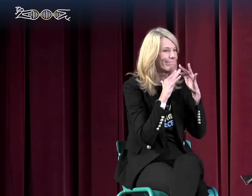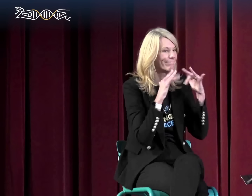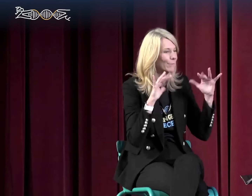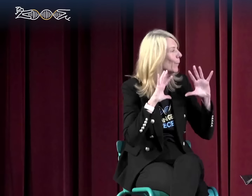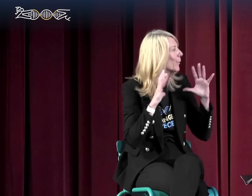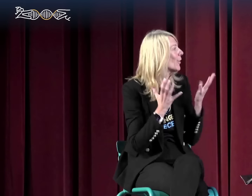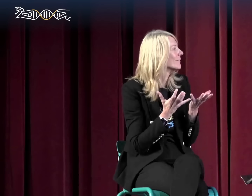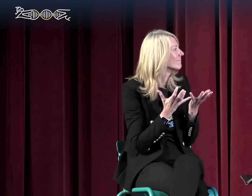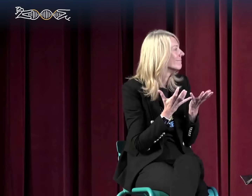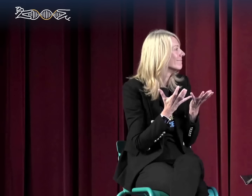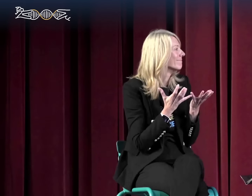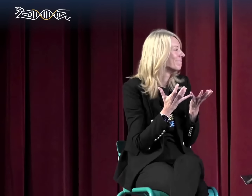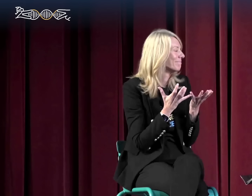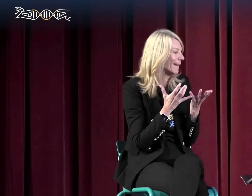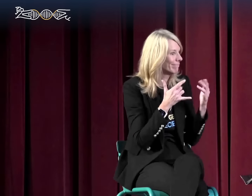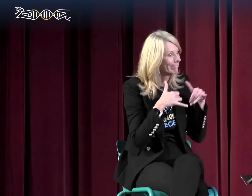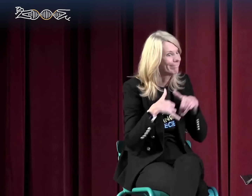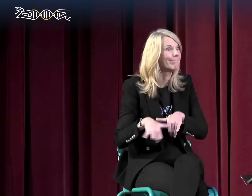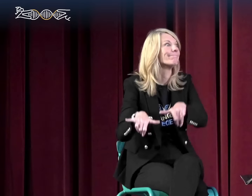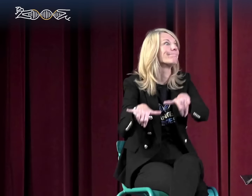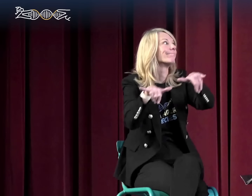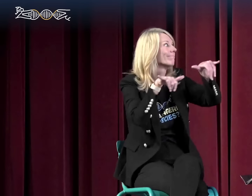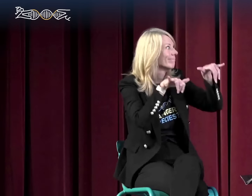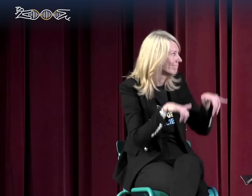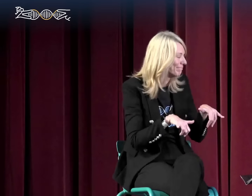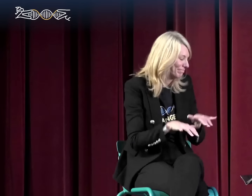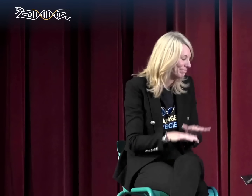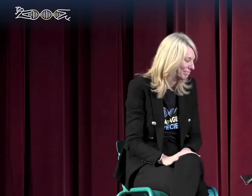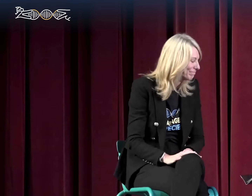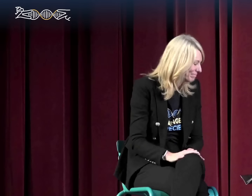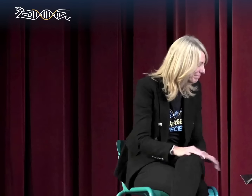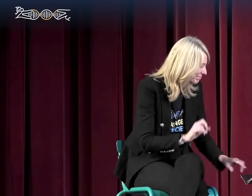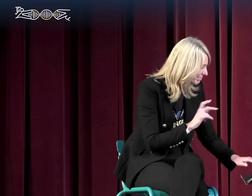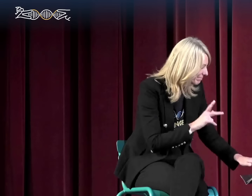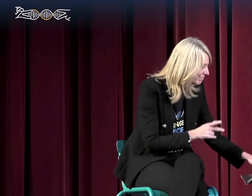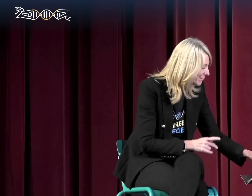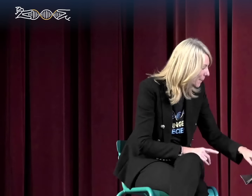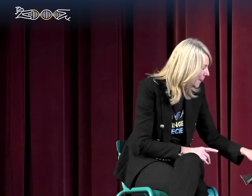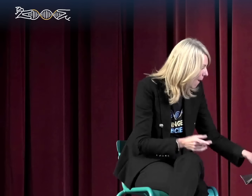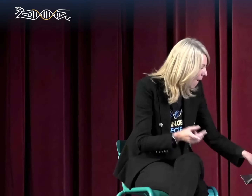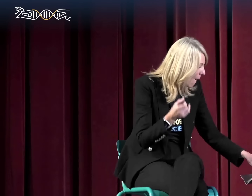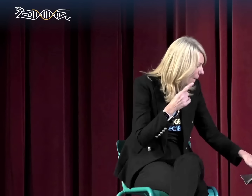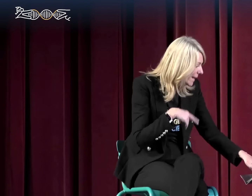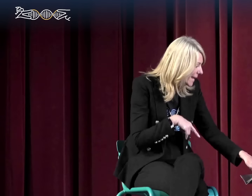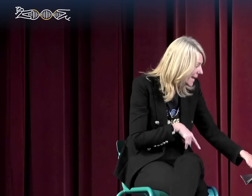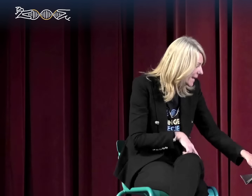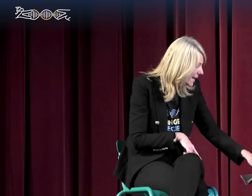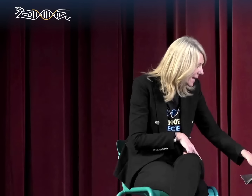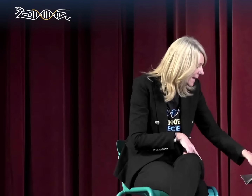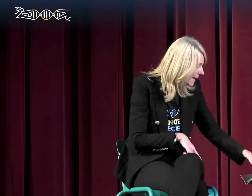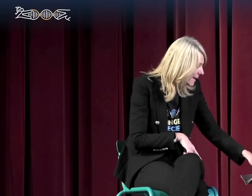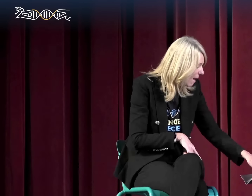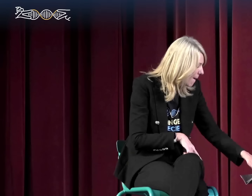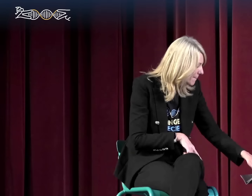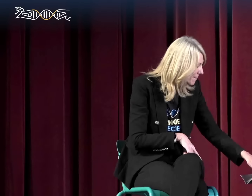Having a more diverse world and not a homogenous one, right? All right.